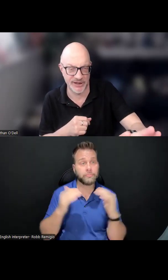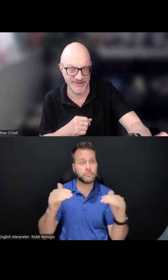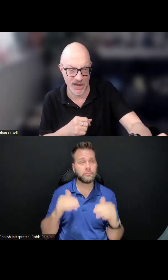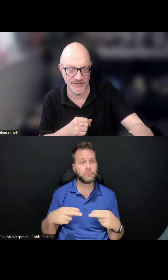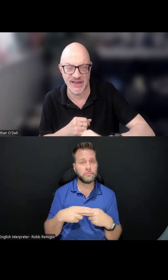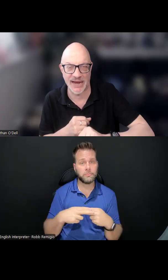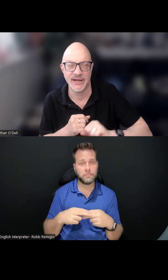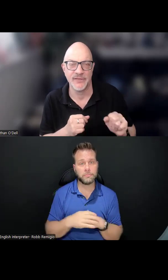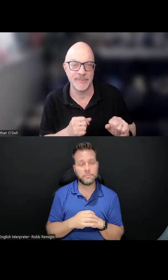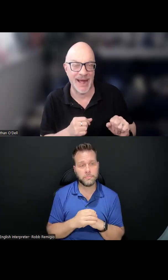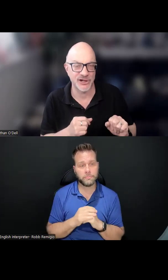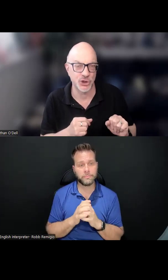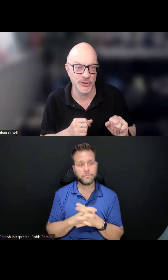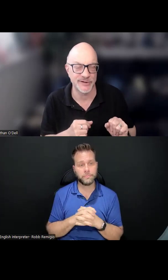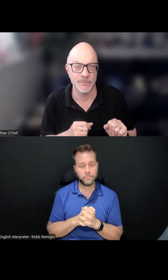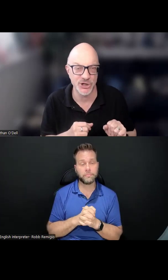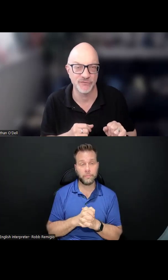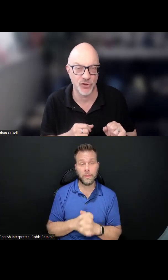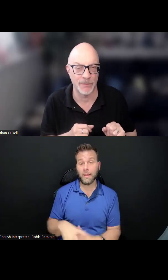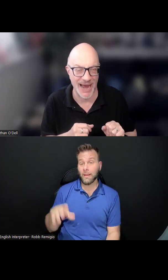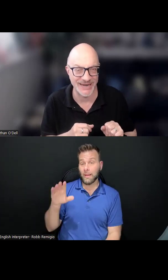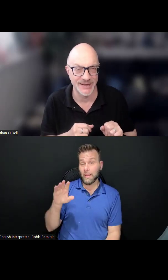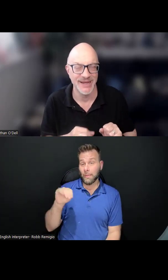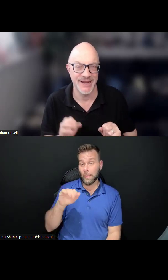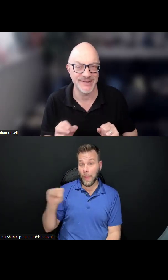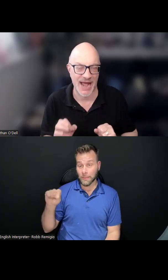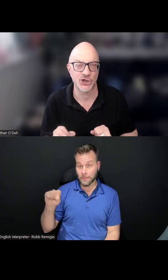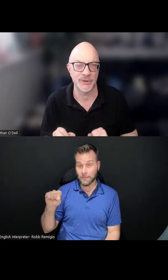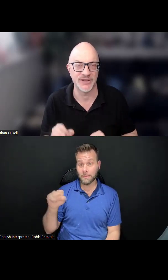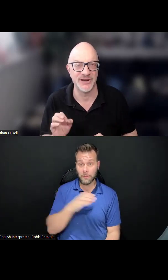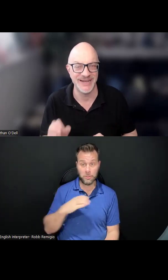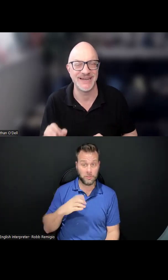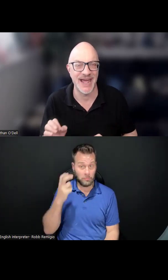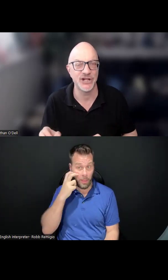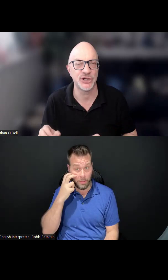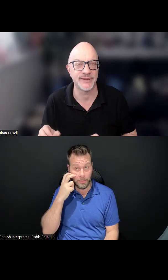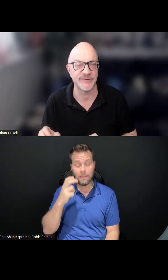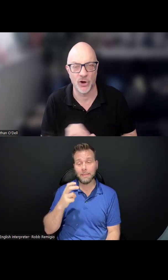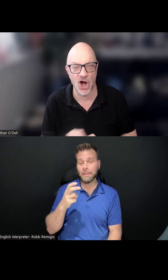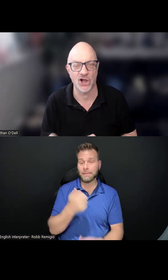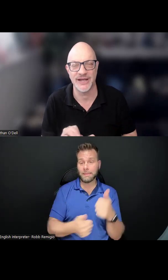Oh, and I forgot to mention, but we can stay on this slide. The Massachusetts Commission for the Blind is actually the